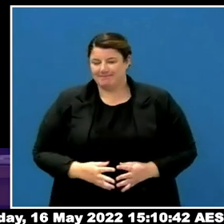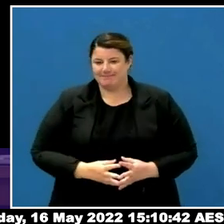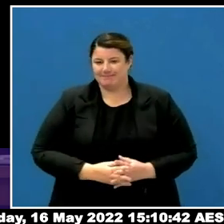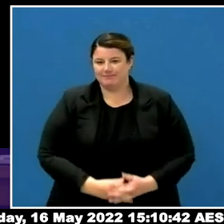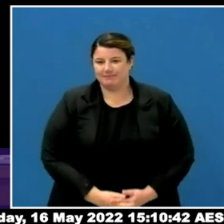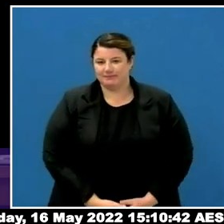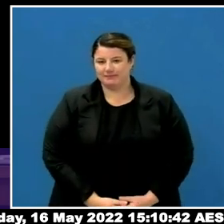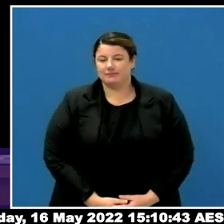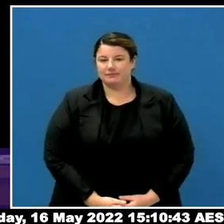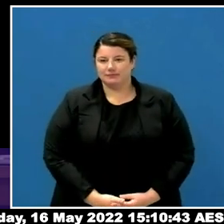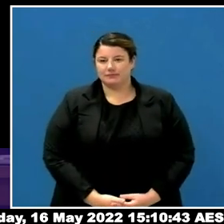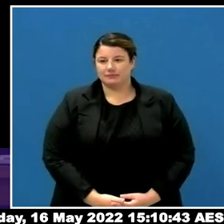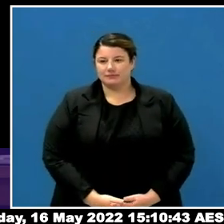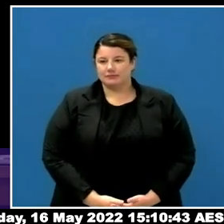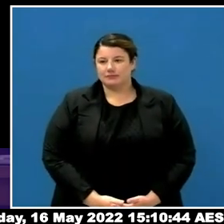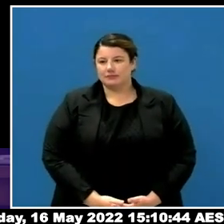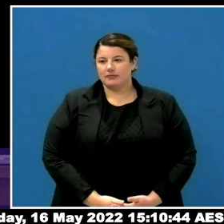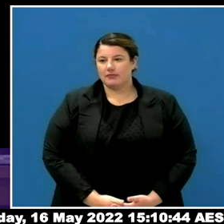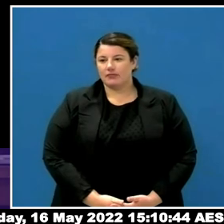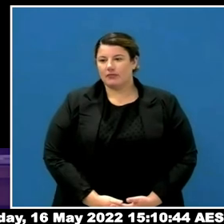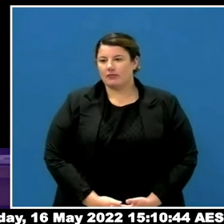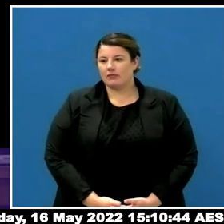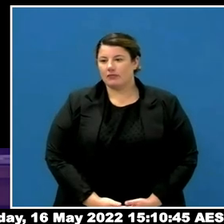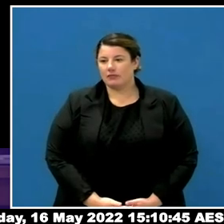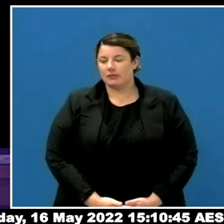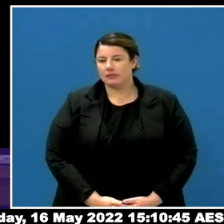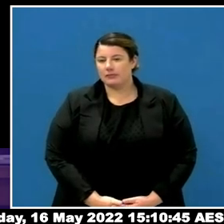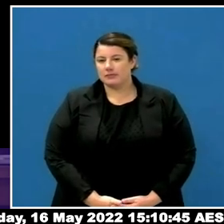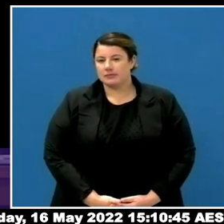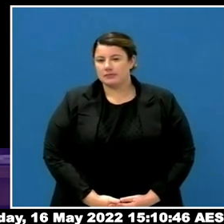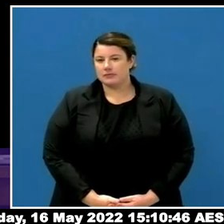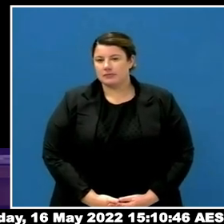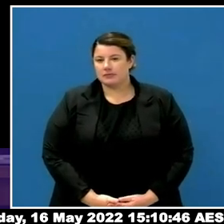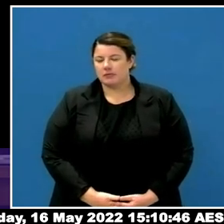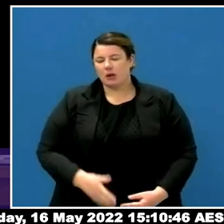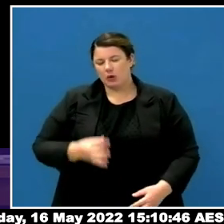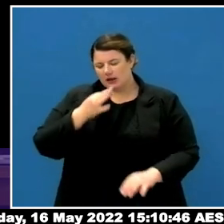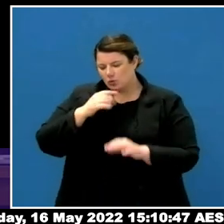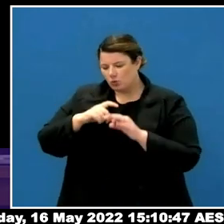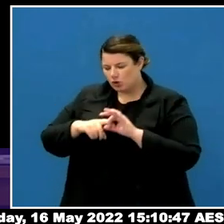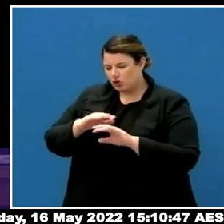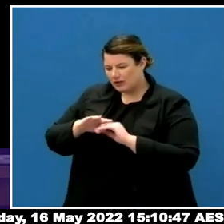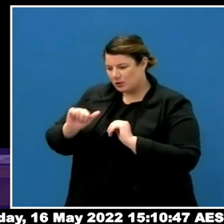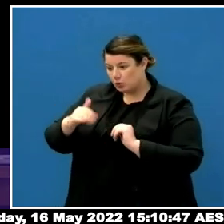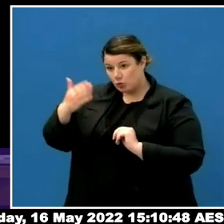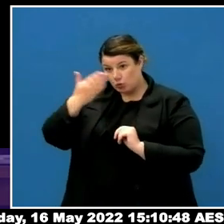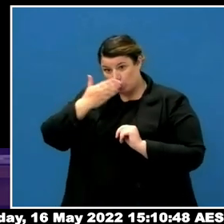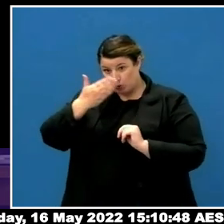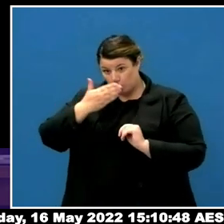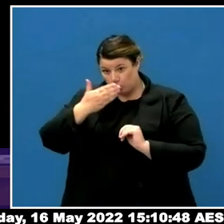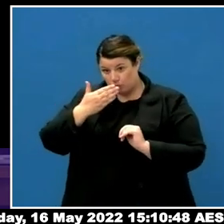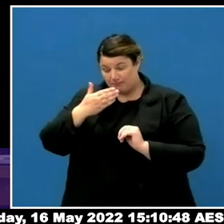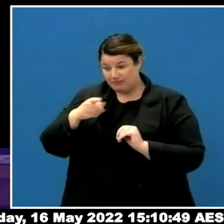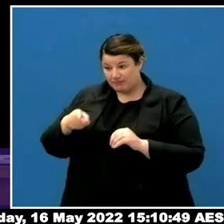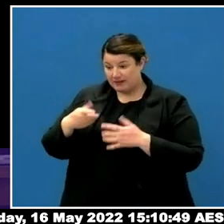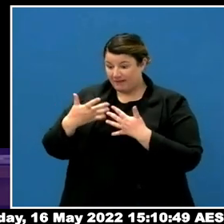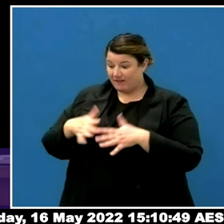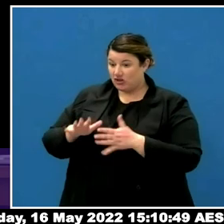Can I ask you some questions about his schooling. As I understand, he finished his HSC, and it's I think probably one of the proudest